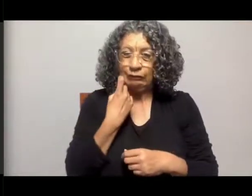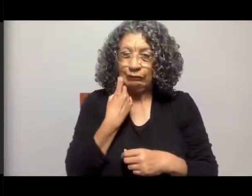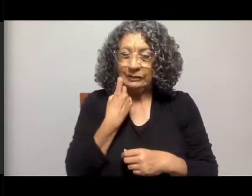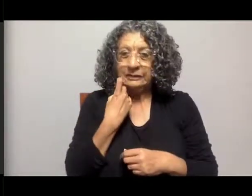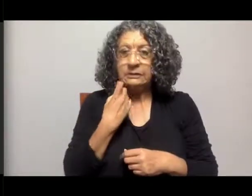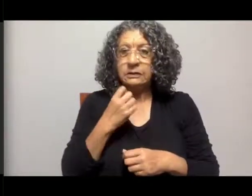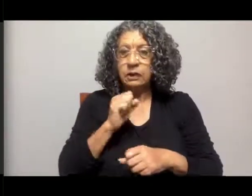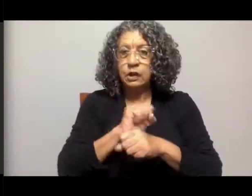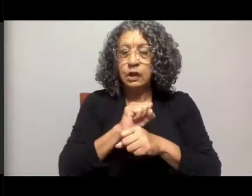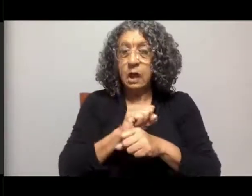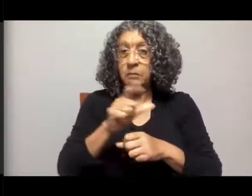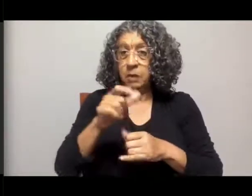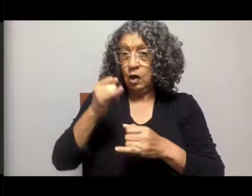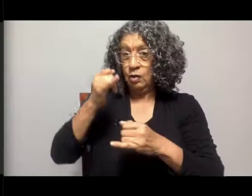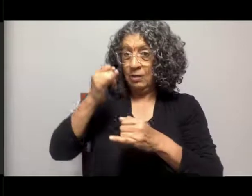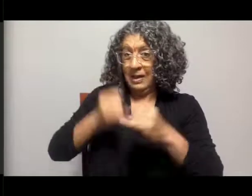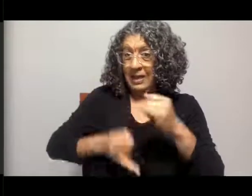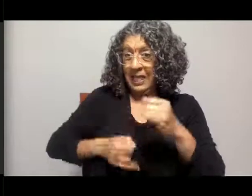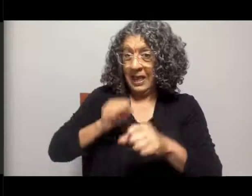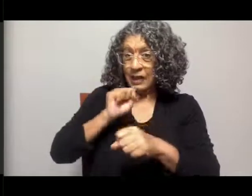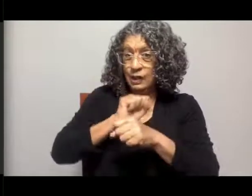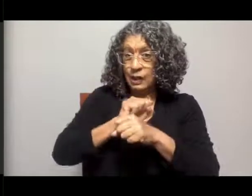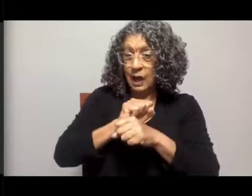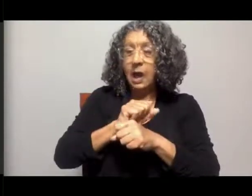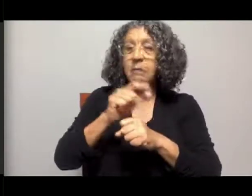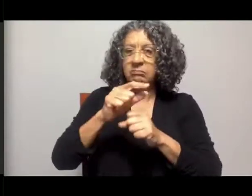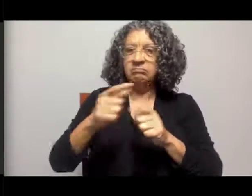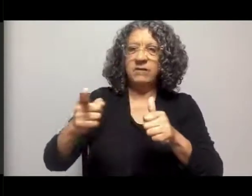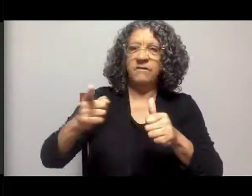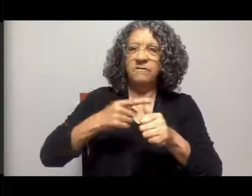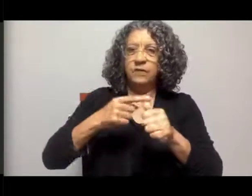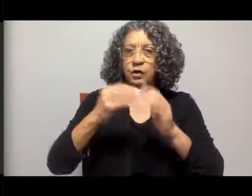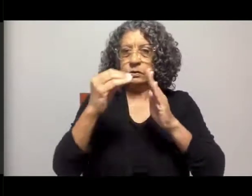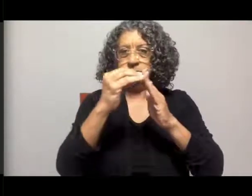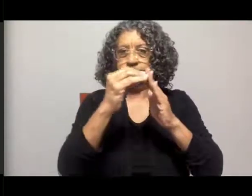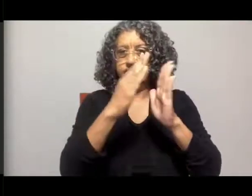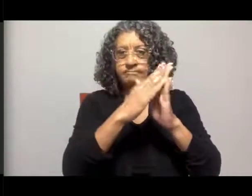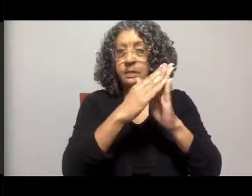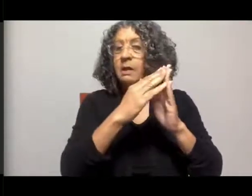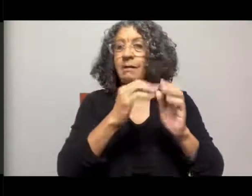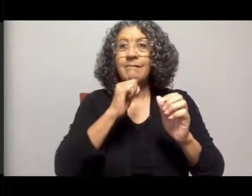make sure you have your most recent job listed first